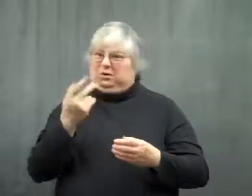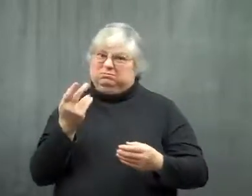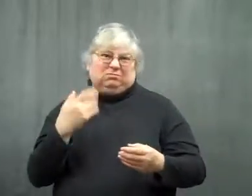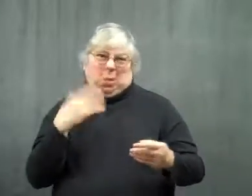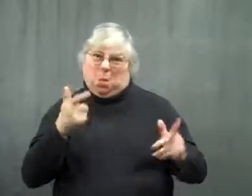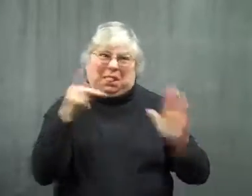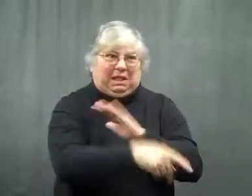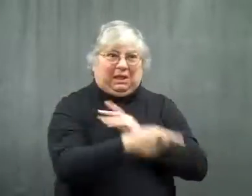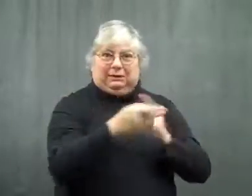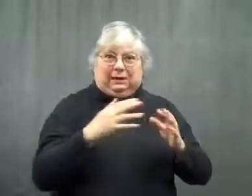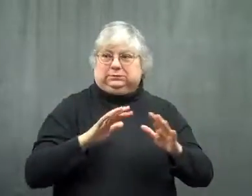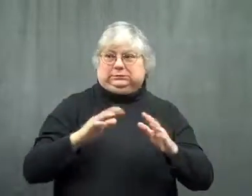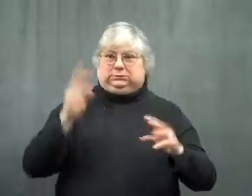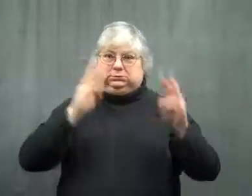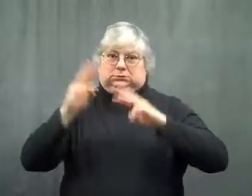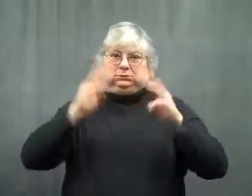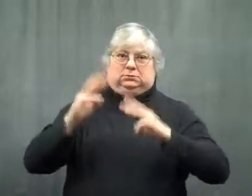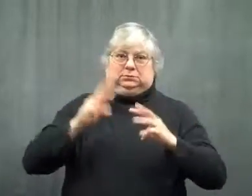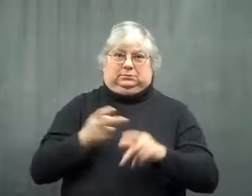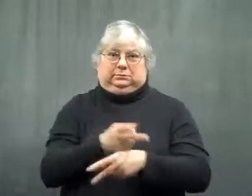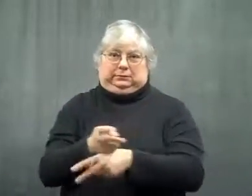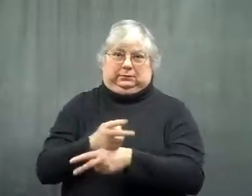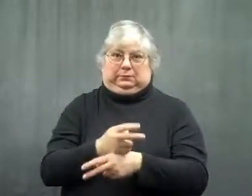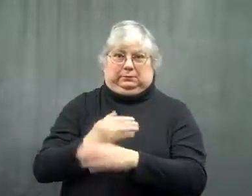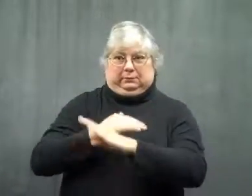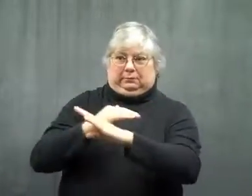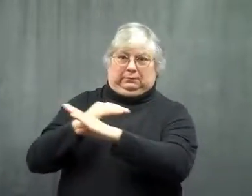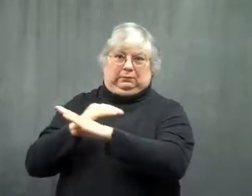due to death threats.